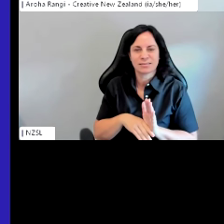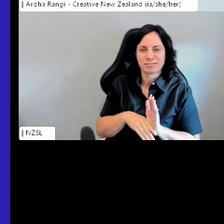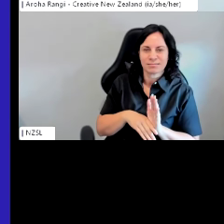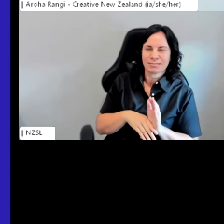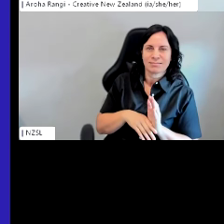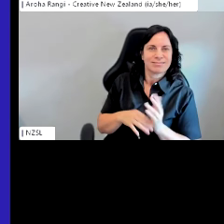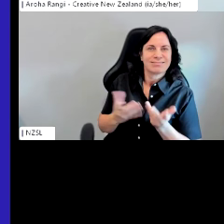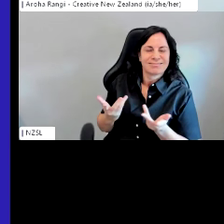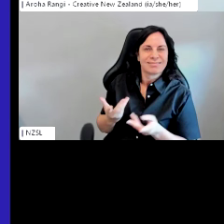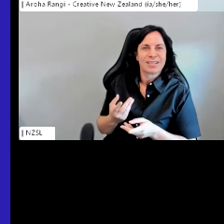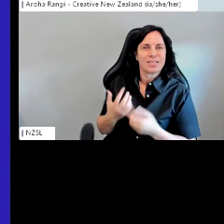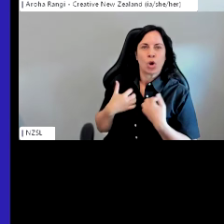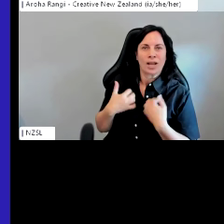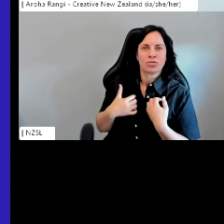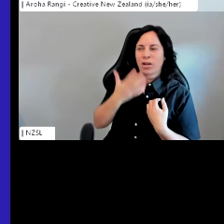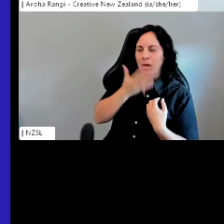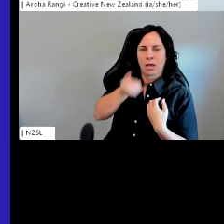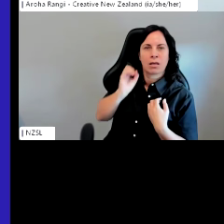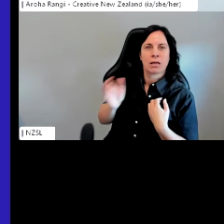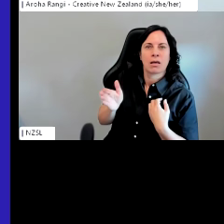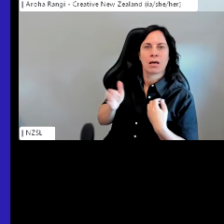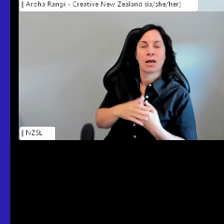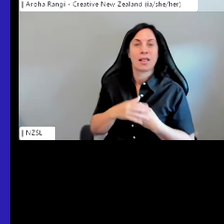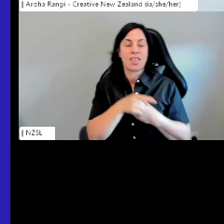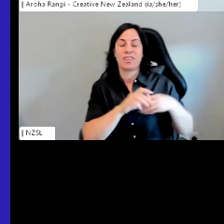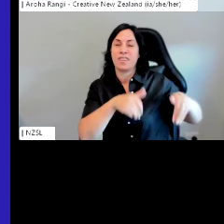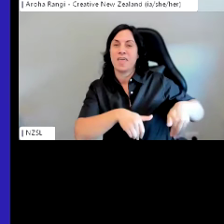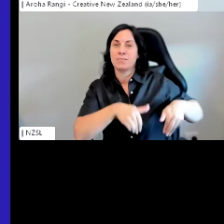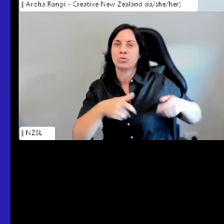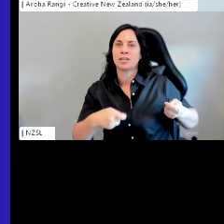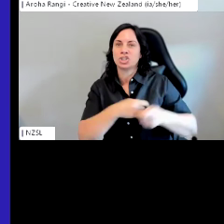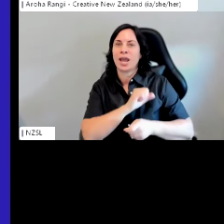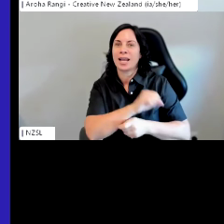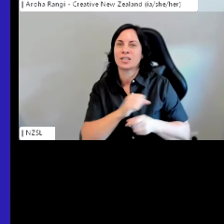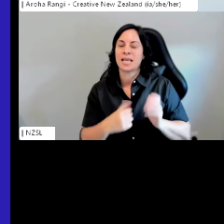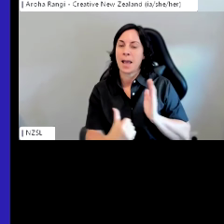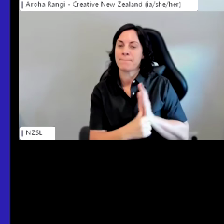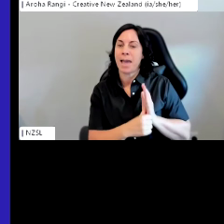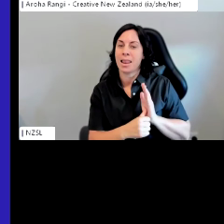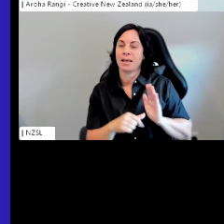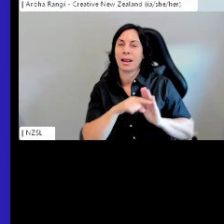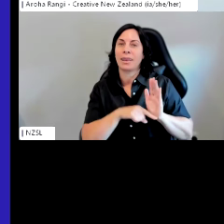not really. So what they've done is they've renamed their mailing list as membership. Um